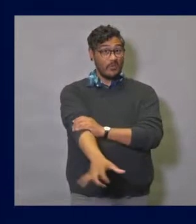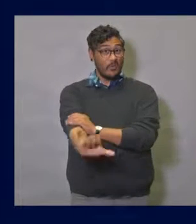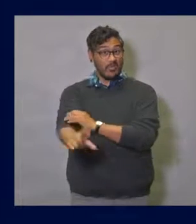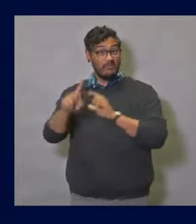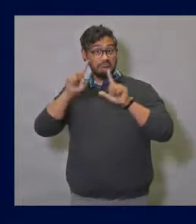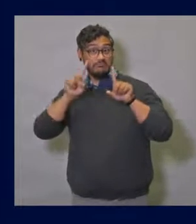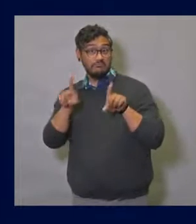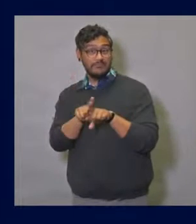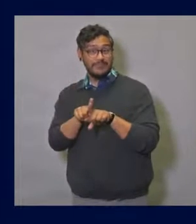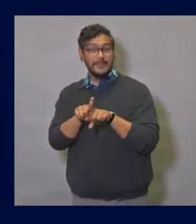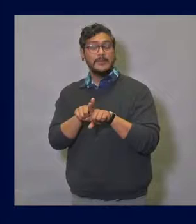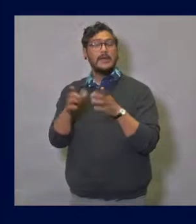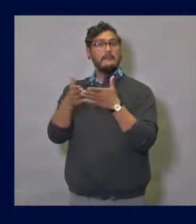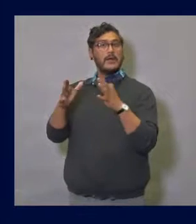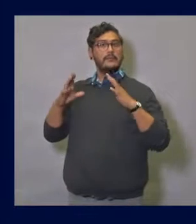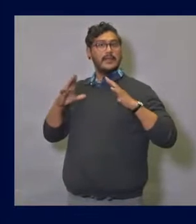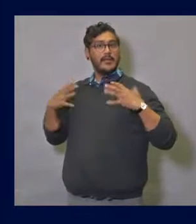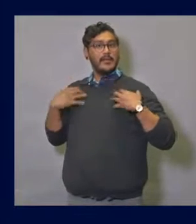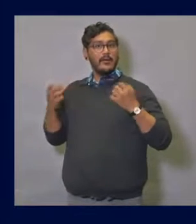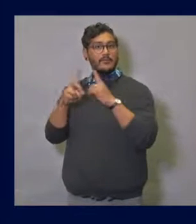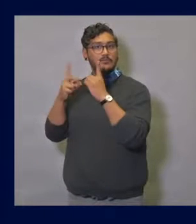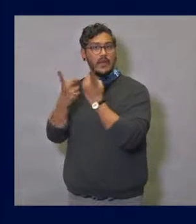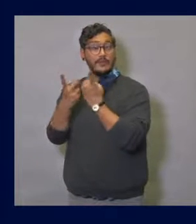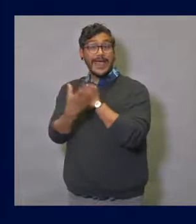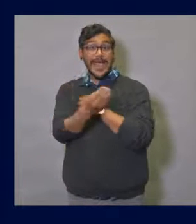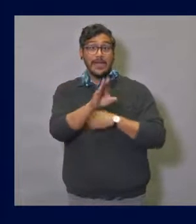PAPEL CENTRAL Y CRÍTICO EN LA